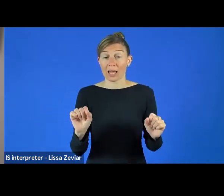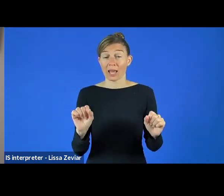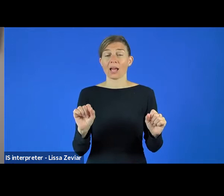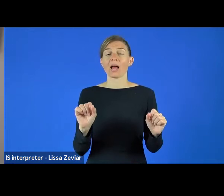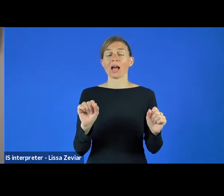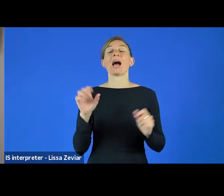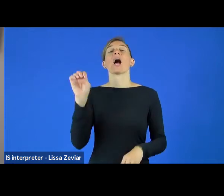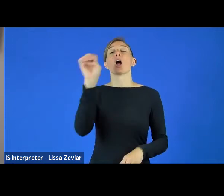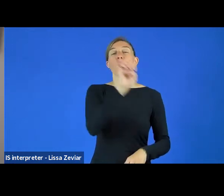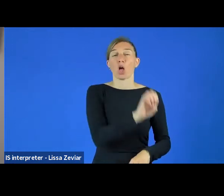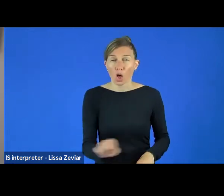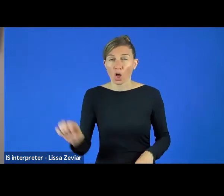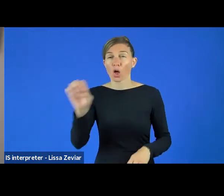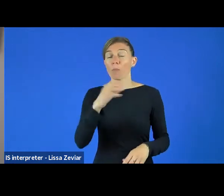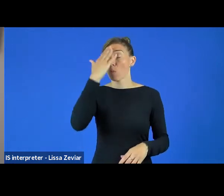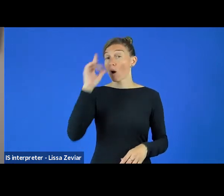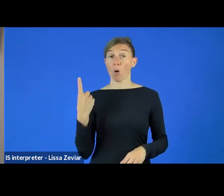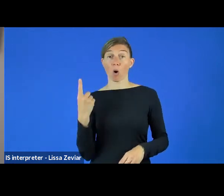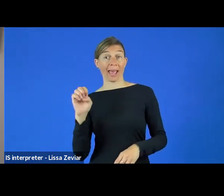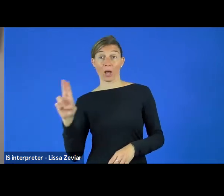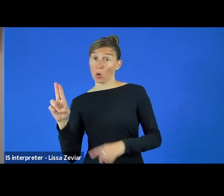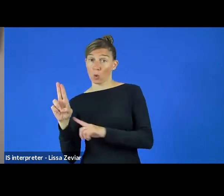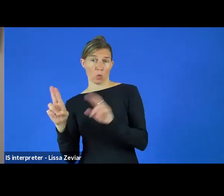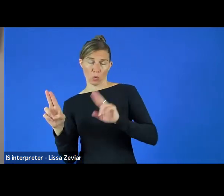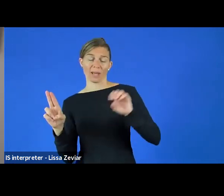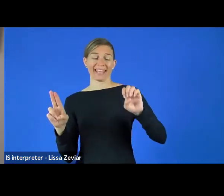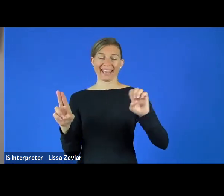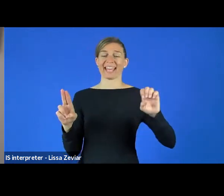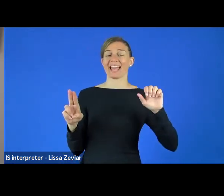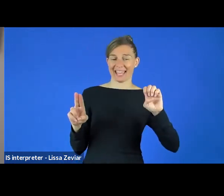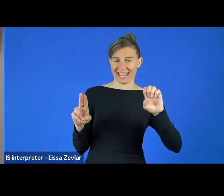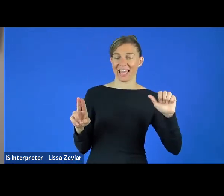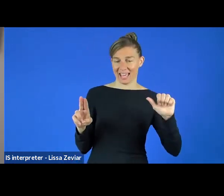but it is also about the EEA countries and some countries.